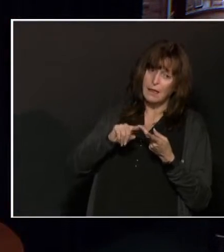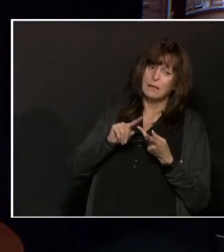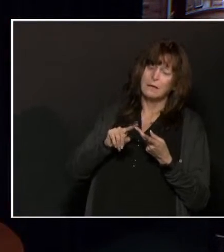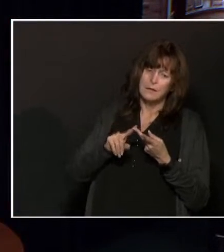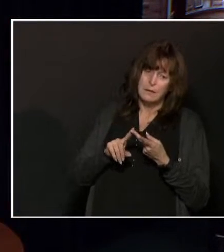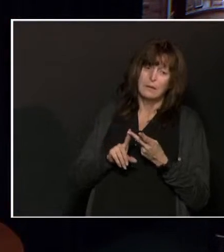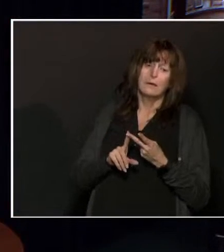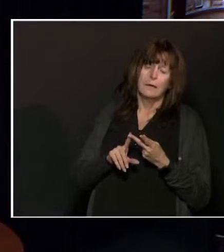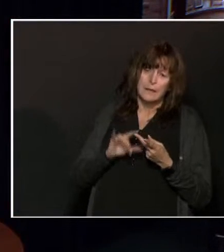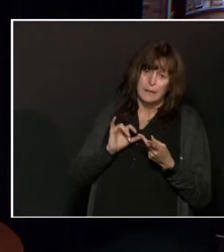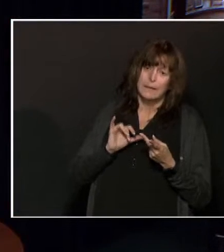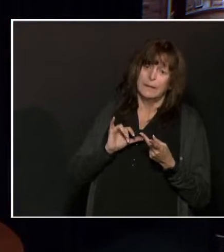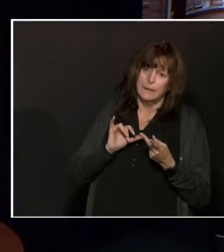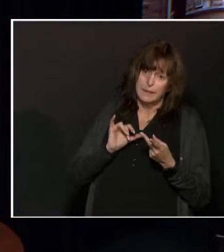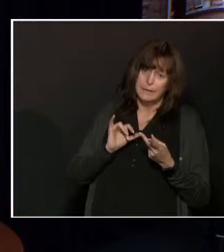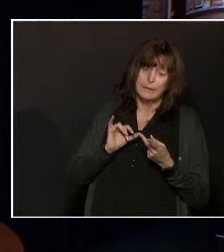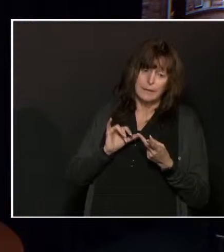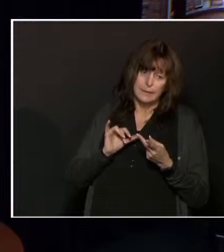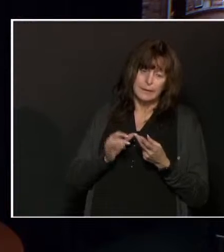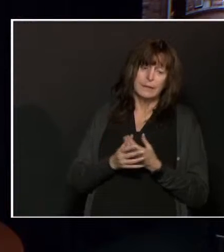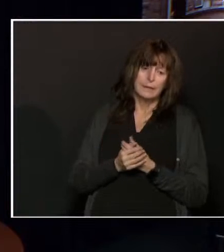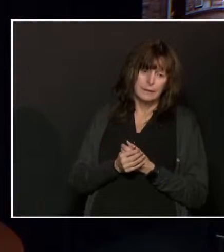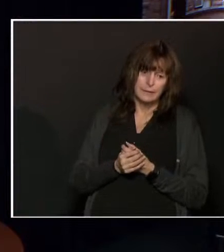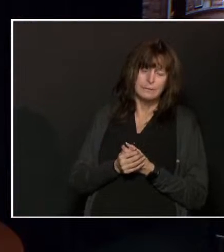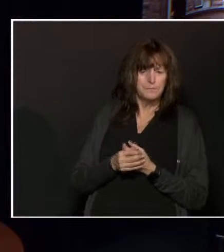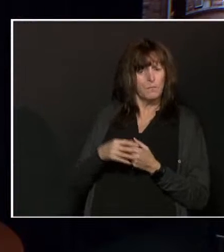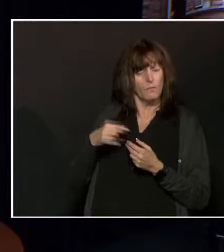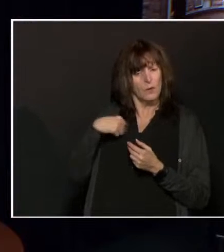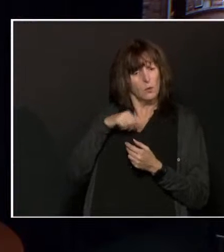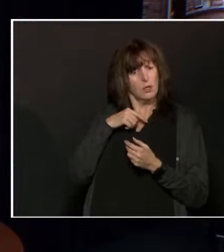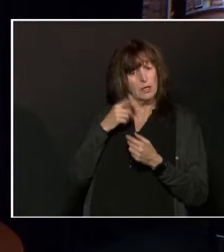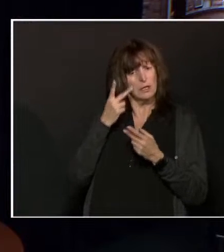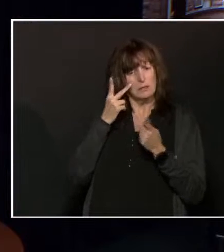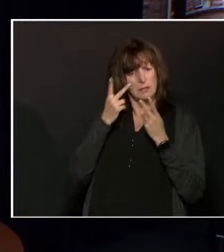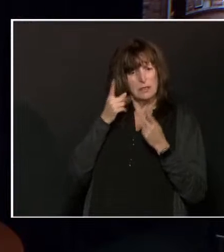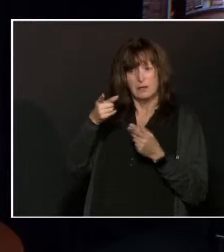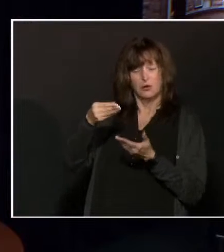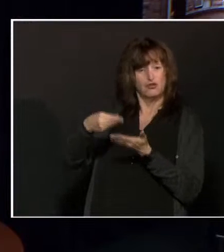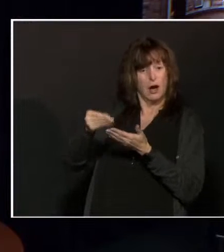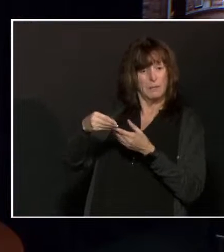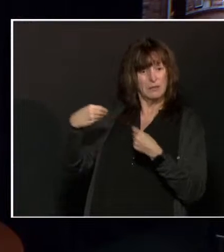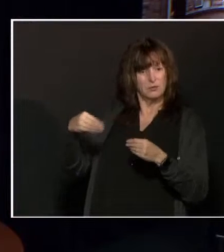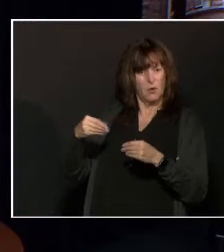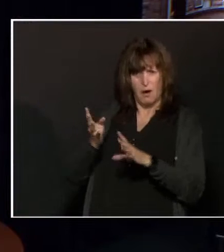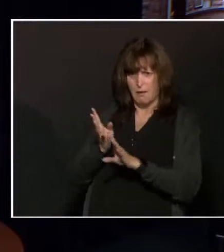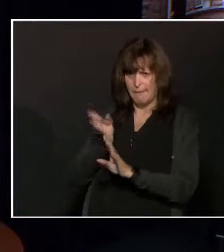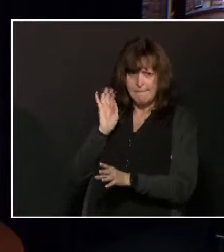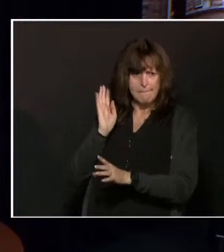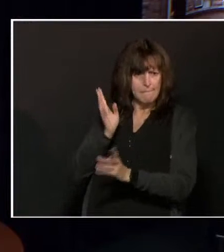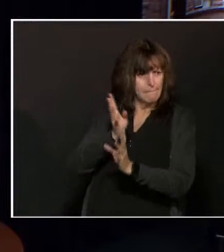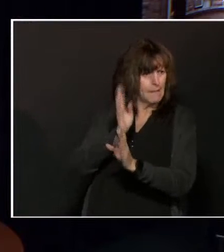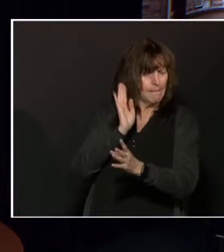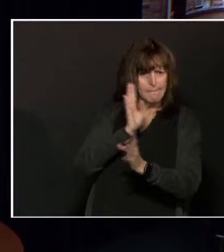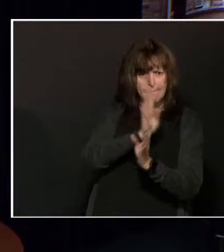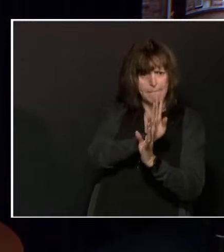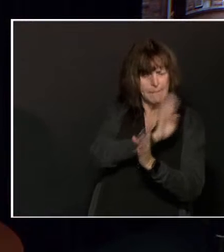AND IF WE LOOK AT THIS IN ONTARIO I WANTED TO TALK ONTARIO I WANTED TO TALK ABOUT THIS CHART ONTARIO I WANTED TO TALK ABOUT THIS CHART FOR THIS CHART FOR AWHILE YOU CAN SEE THIS CHART FOR AWHILE YOU CAN SEE THE THIS CHART FOR AWHILE YOU CAN SEE THE IMPACT THIS CHART FOR AWHILE YOU CAN SEE THE IMPACT ON